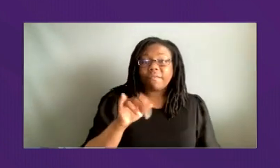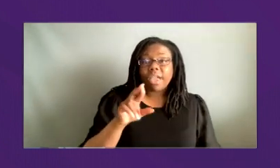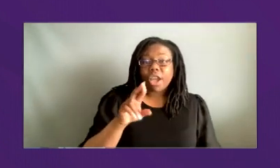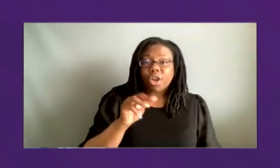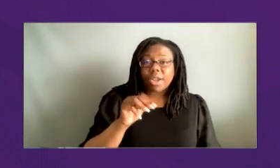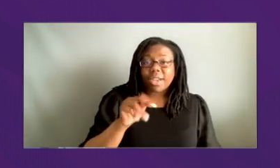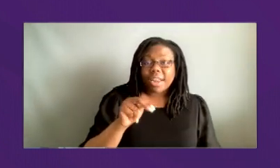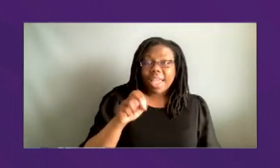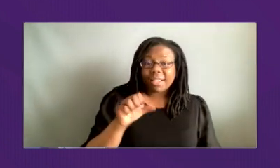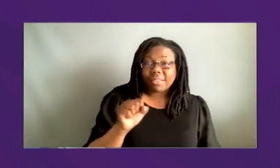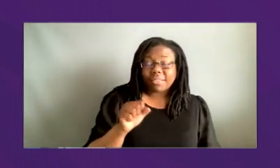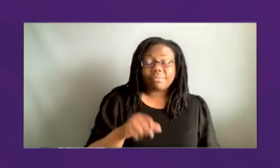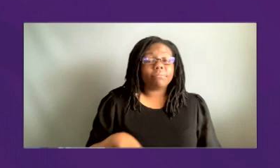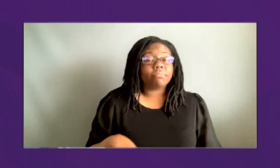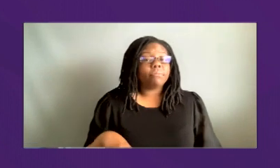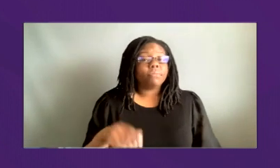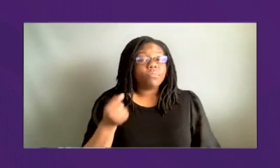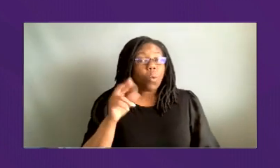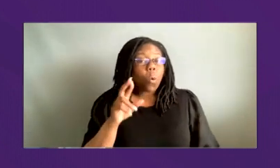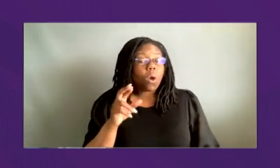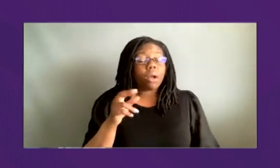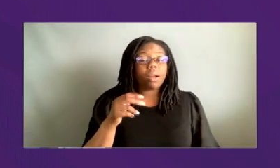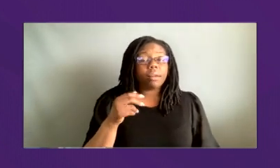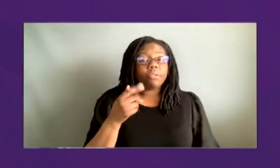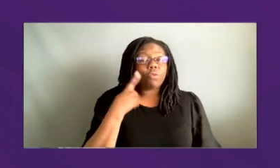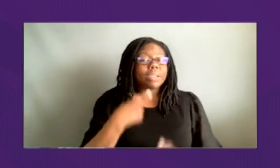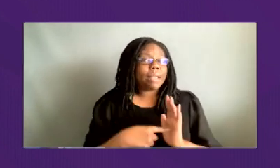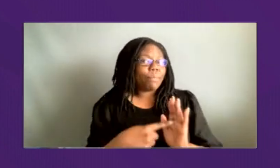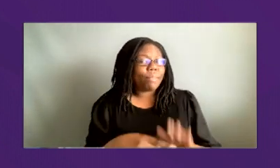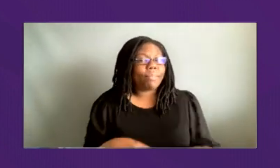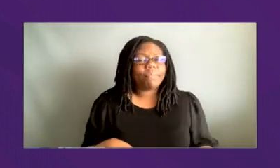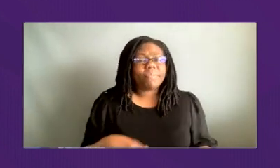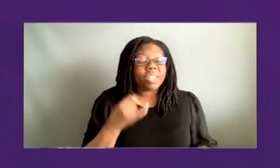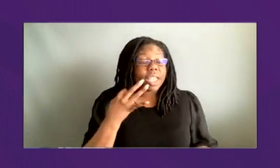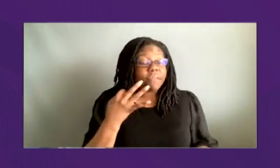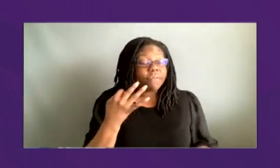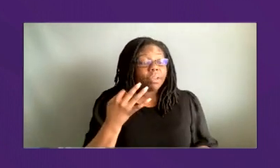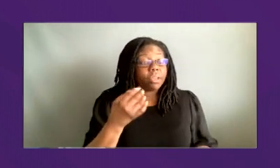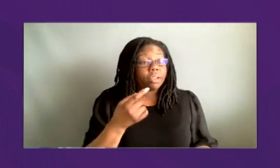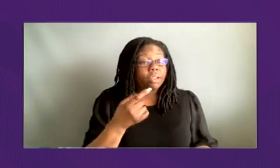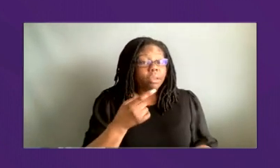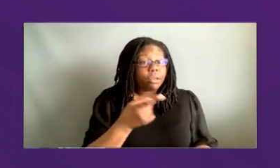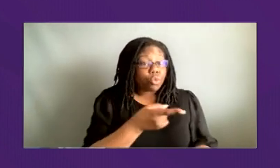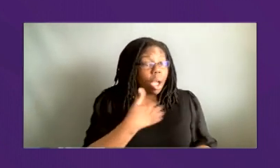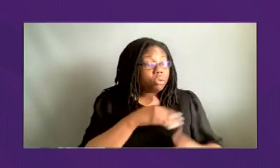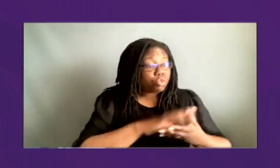you that told your story and you didn't get to. Finding those more simplified ways can